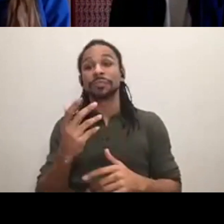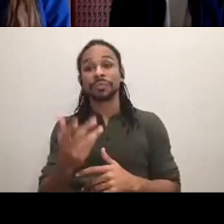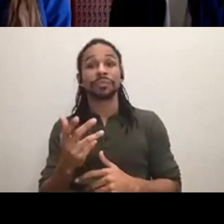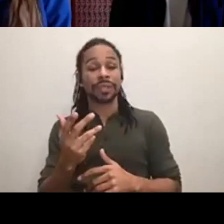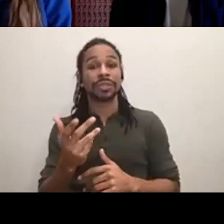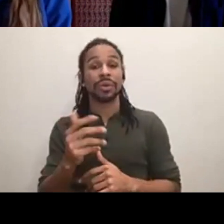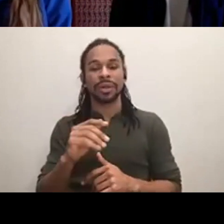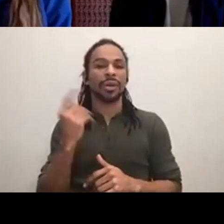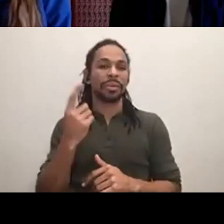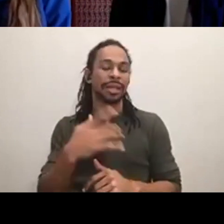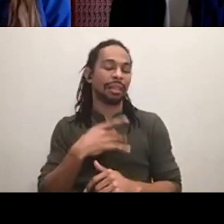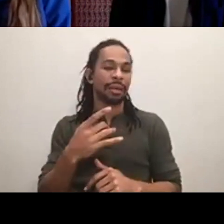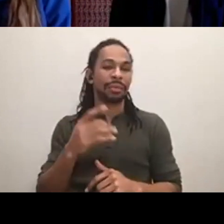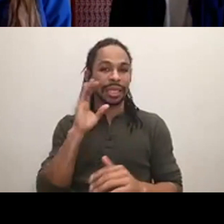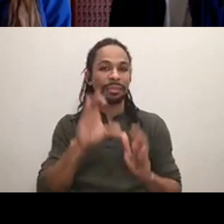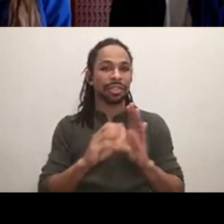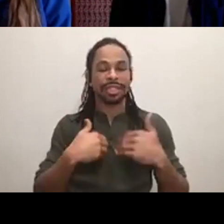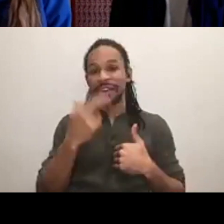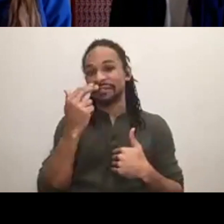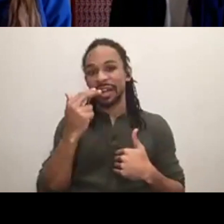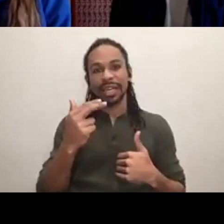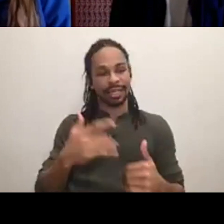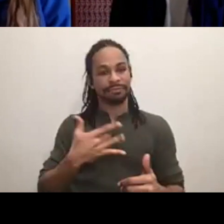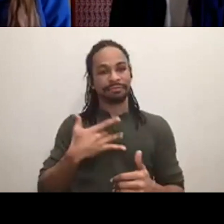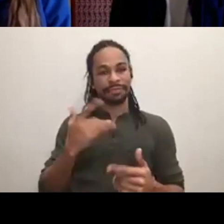I like that. >> Val added, “just the blur of it all starting